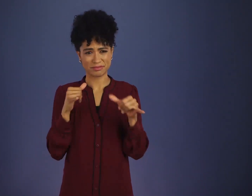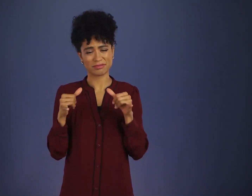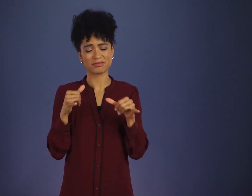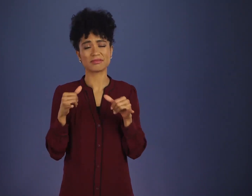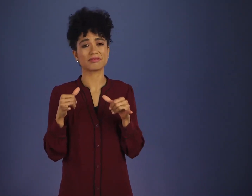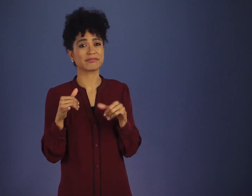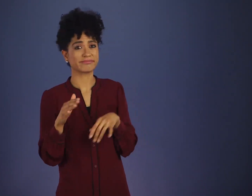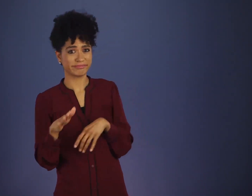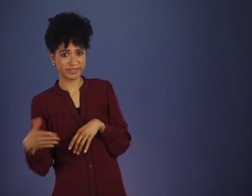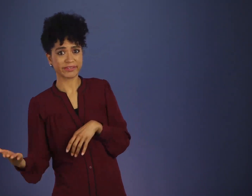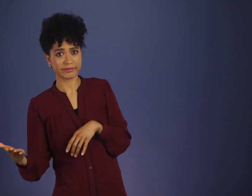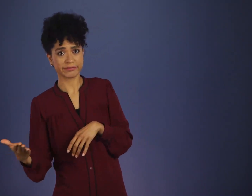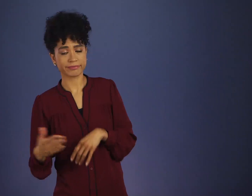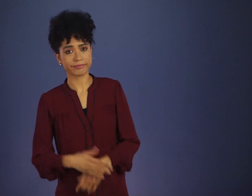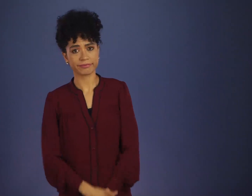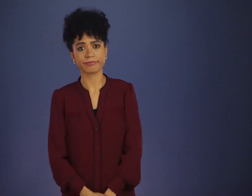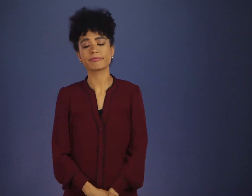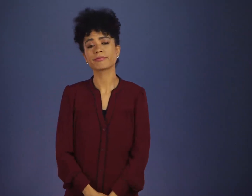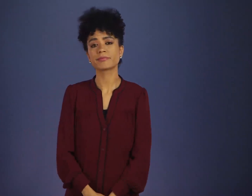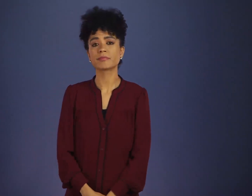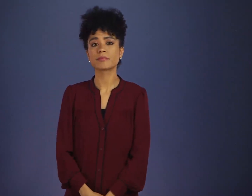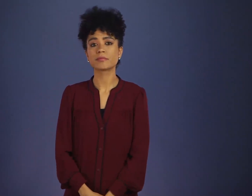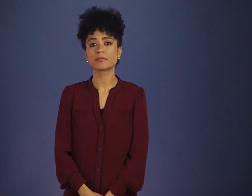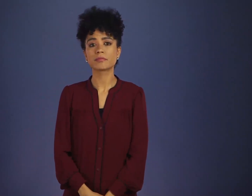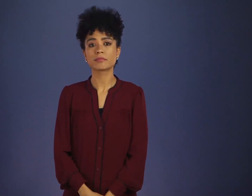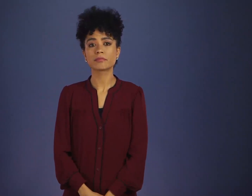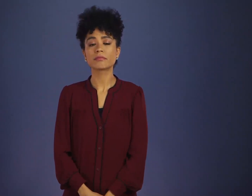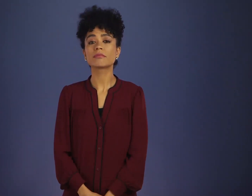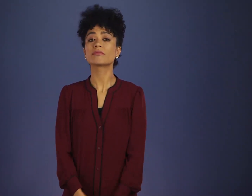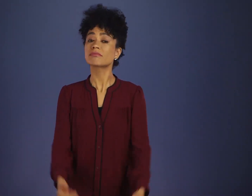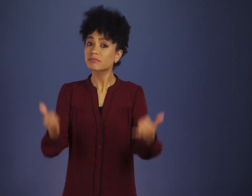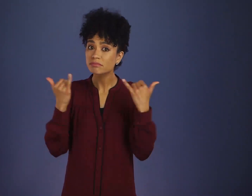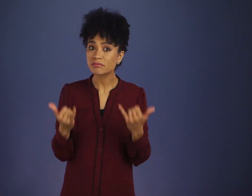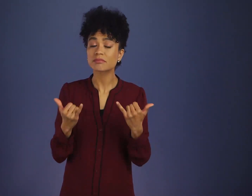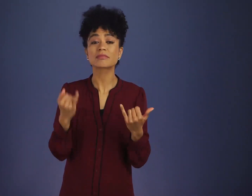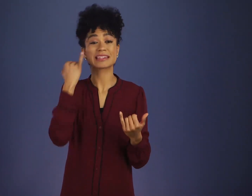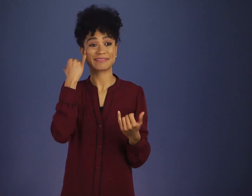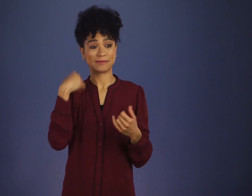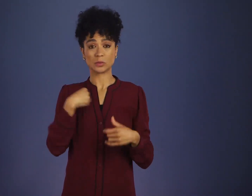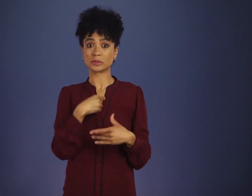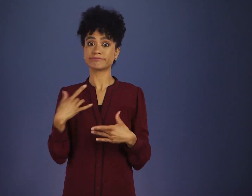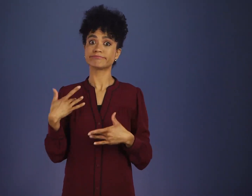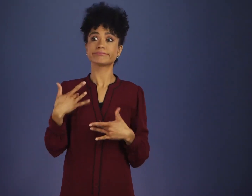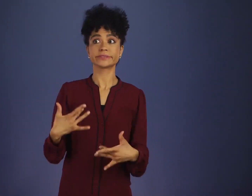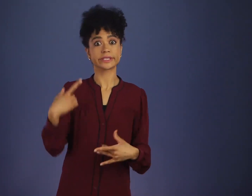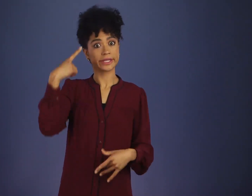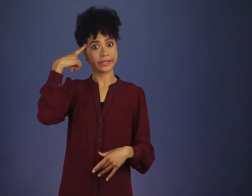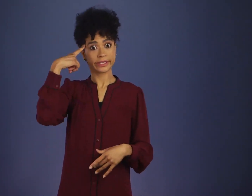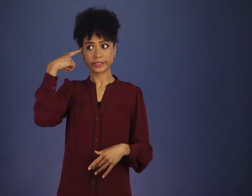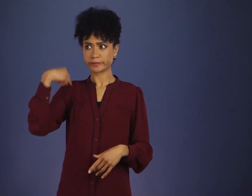If, however, our natural disposition is inclined to self-righteousness or grandiosity,